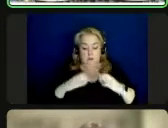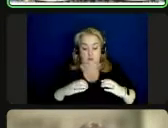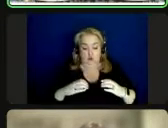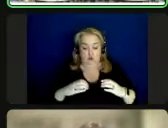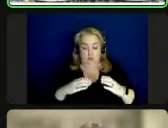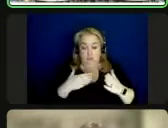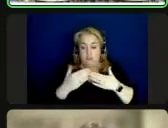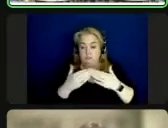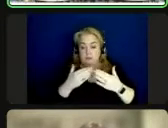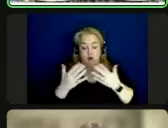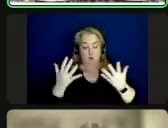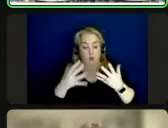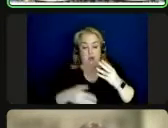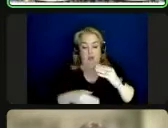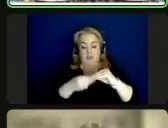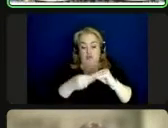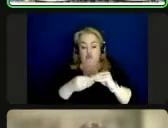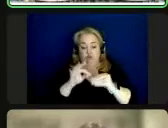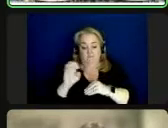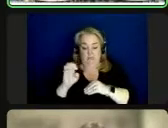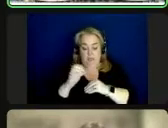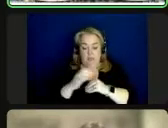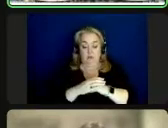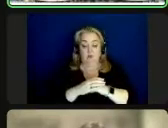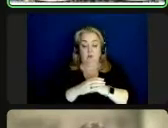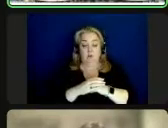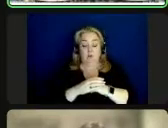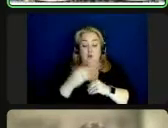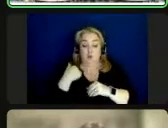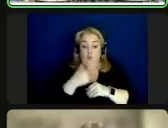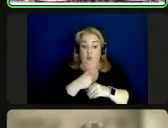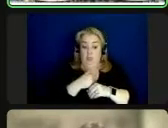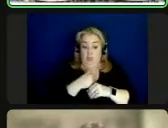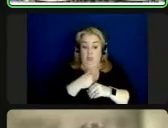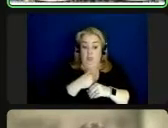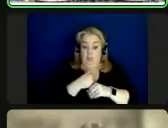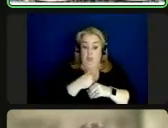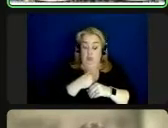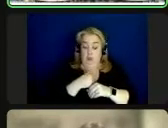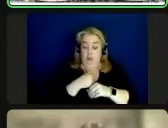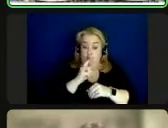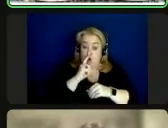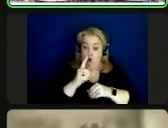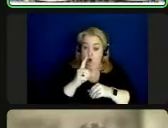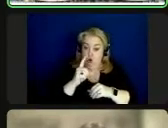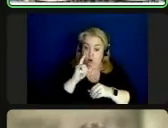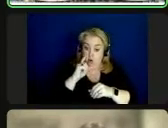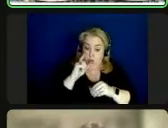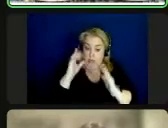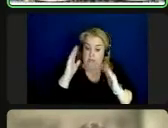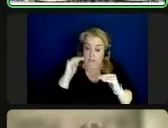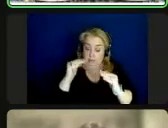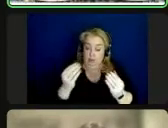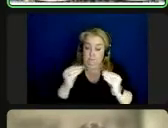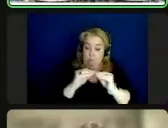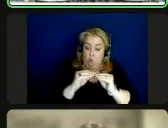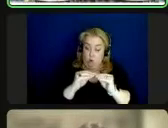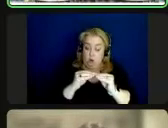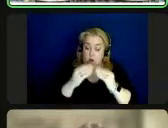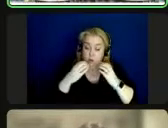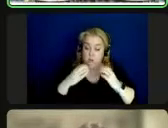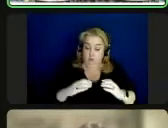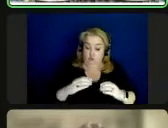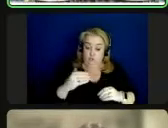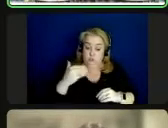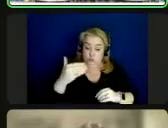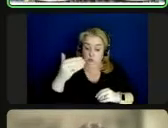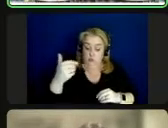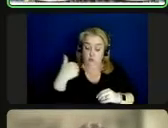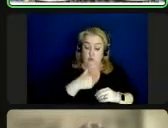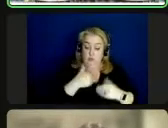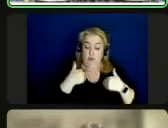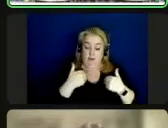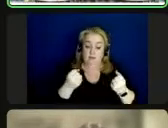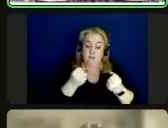ASSUMED T SAM NUMBER OF